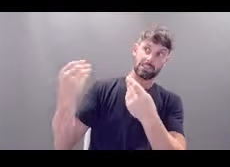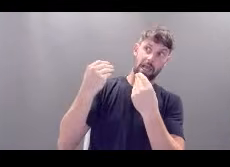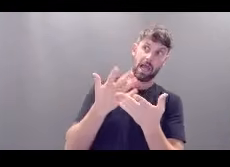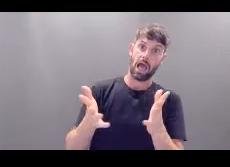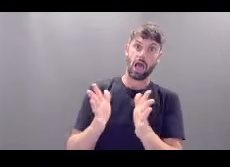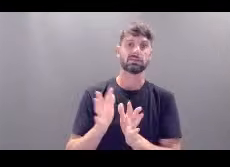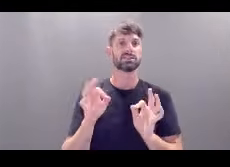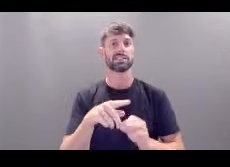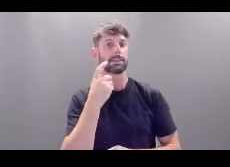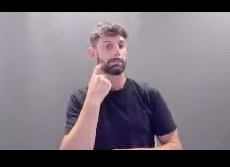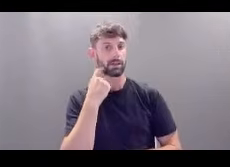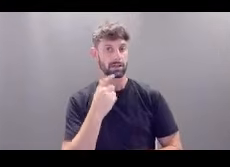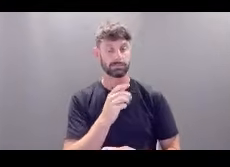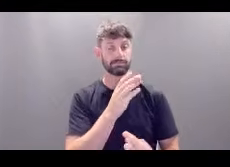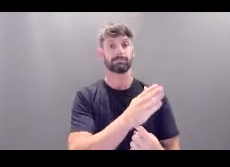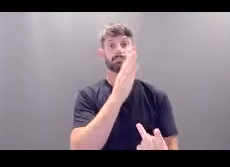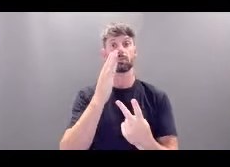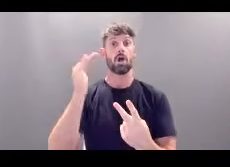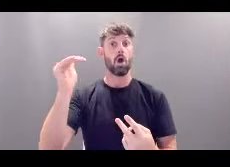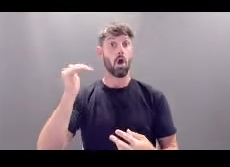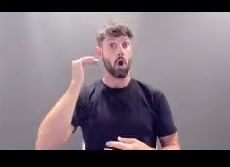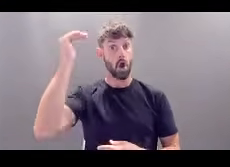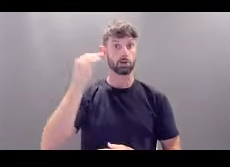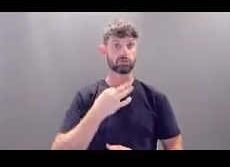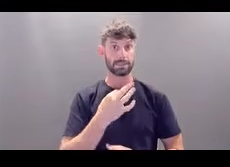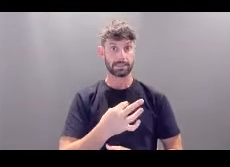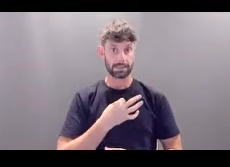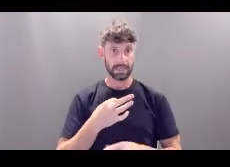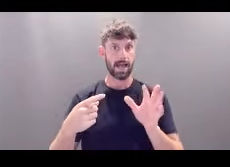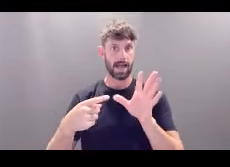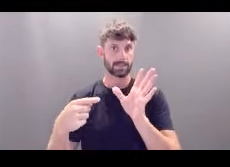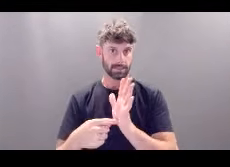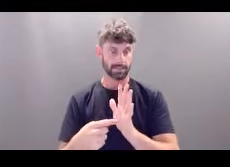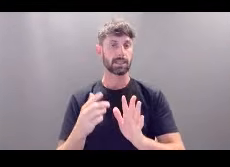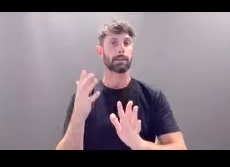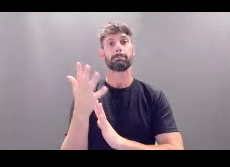Higher risk AT products may be one or all of the following.